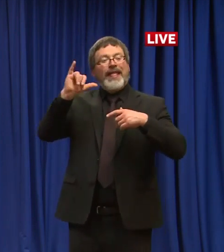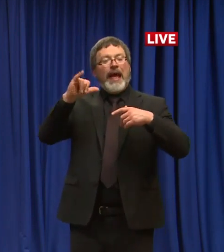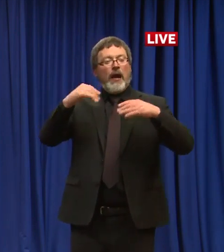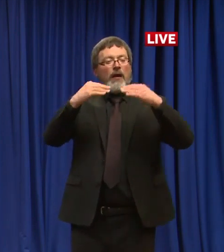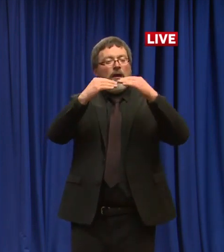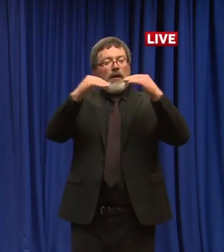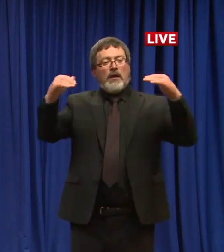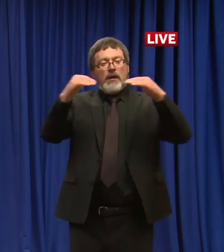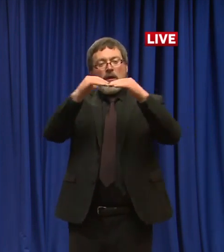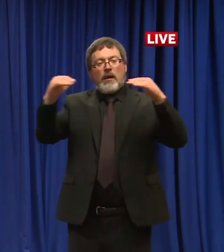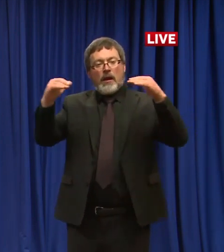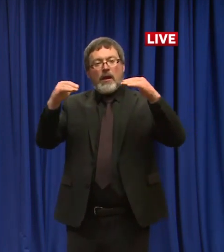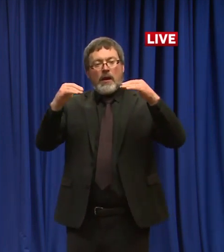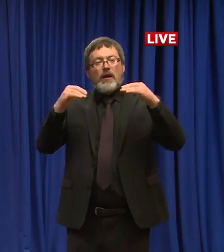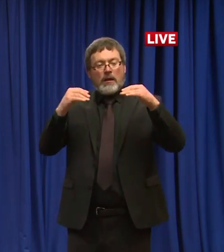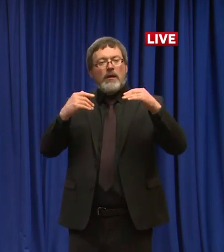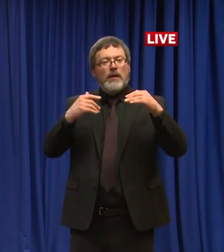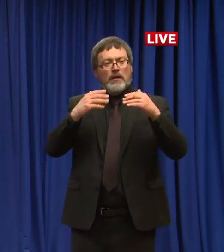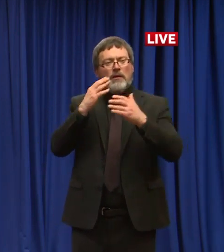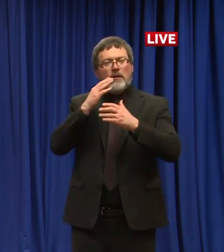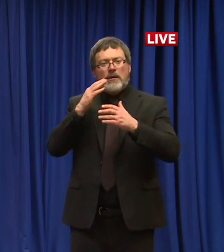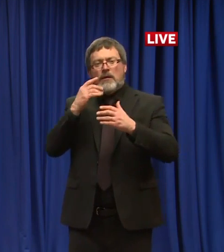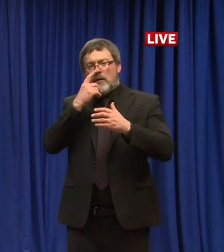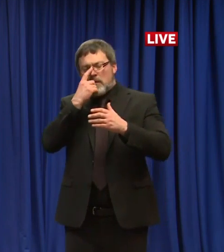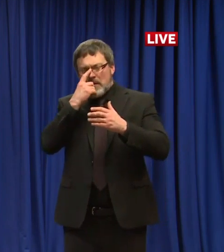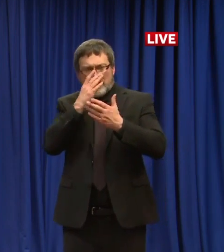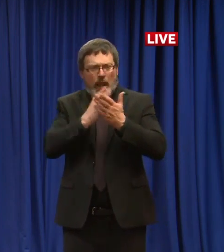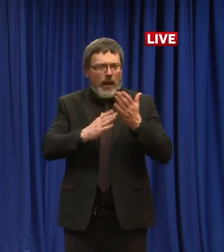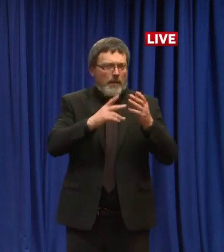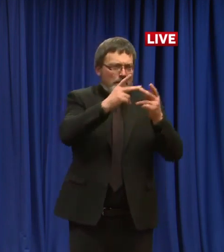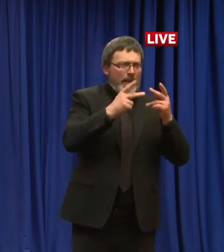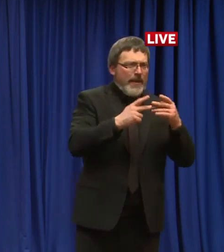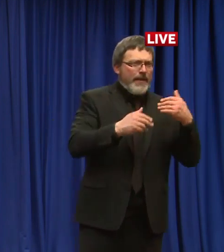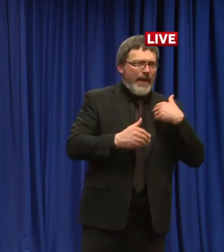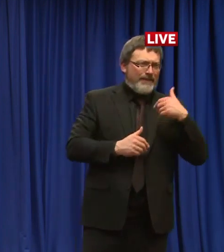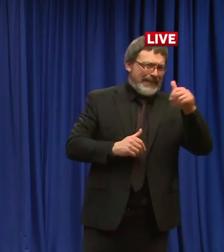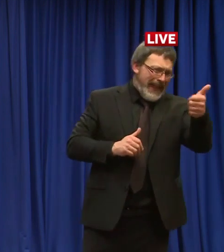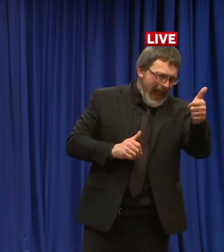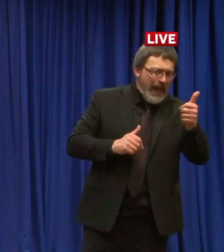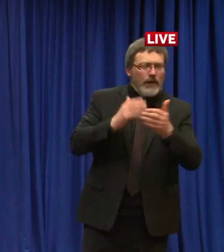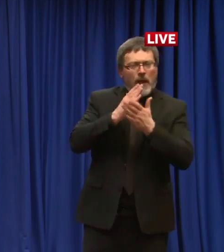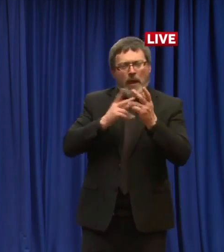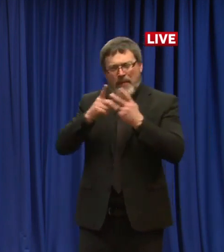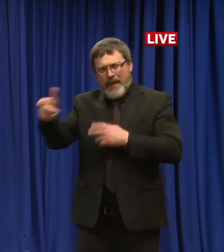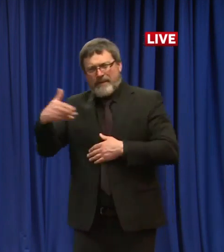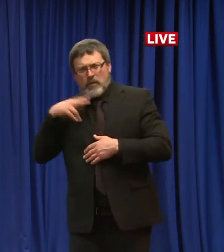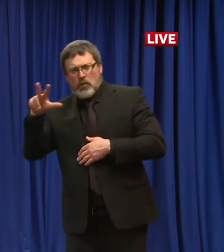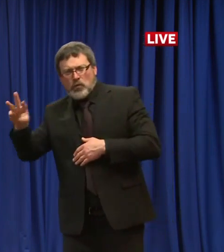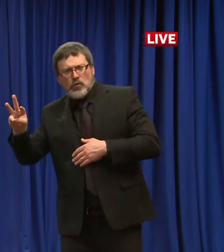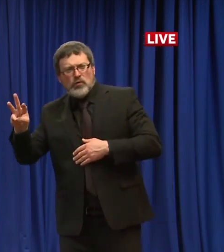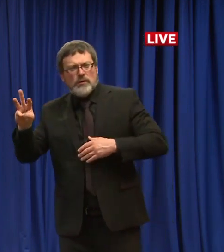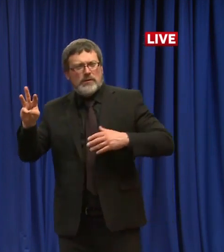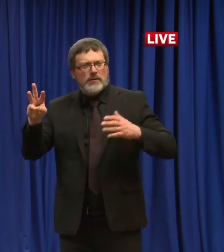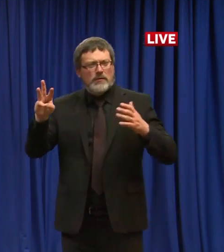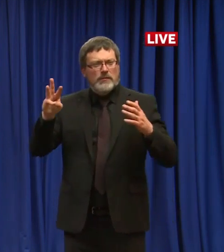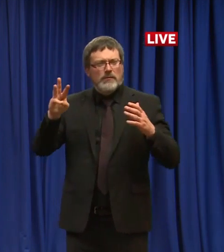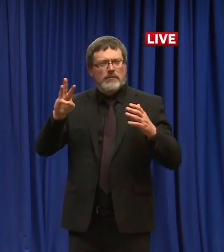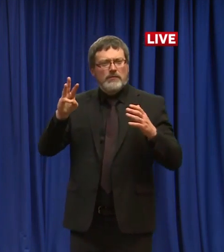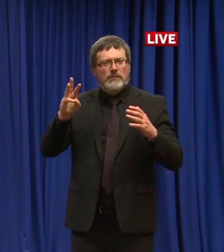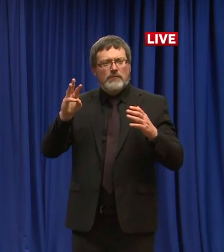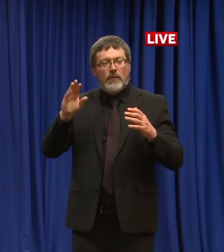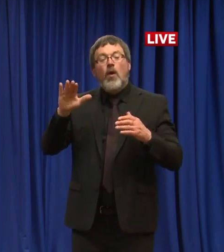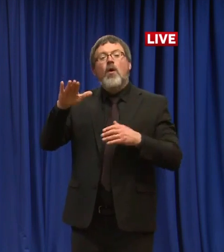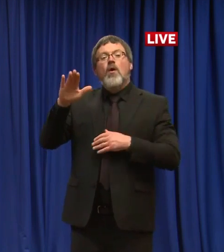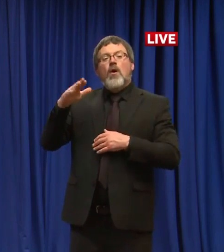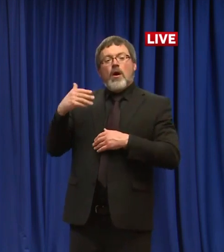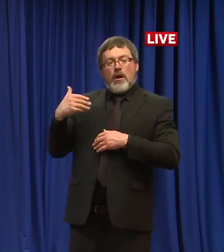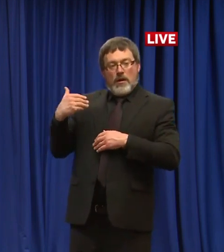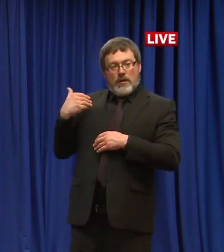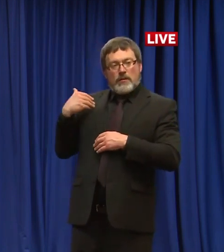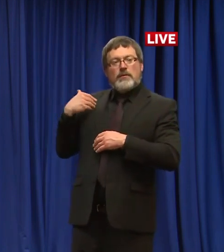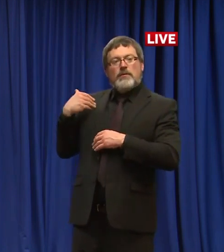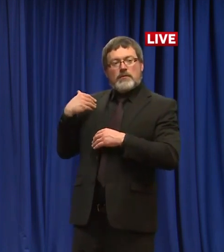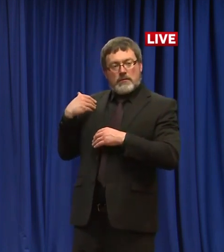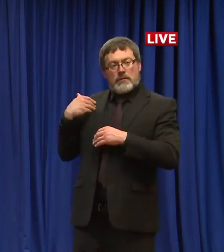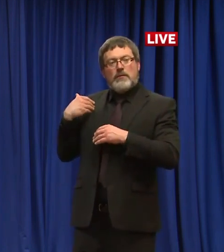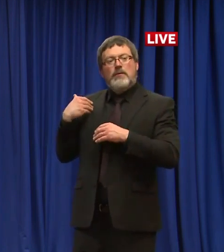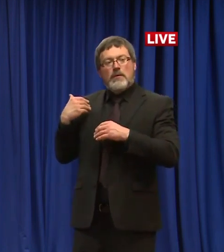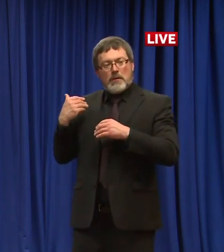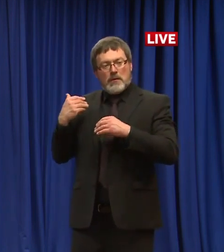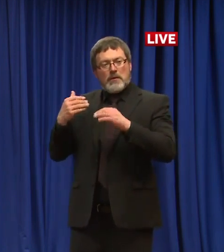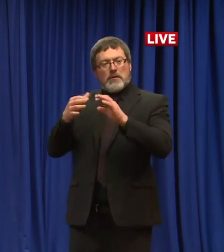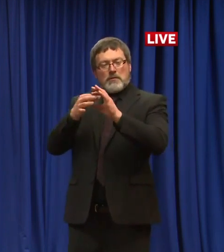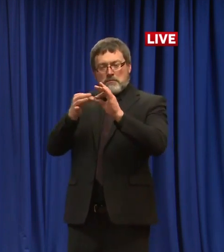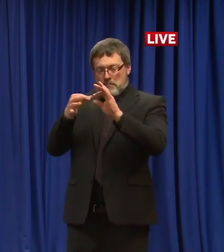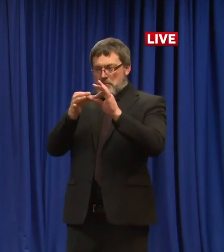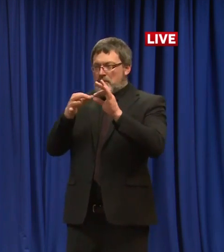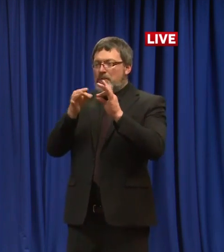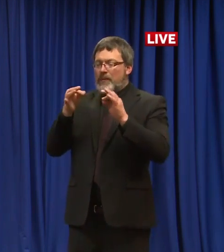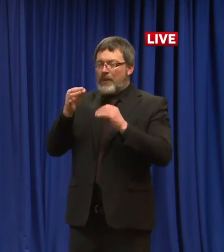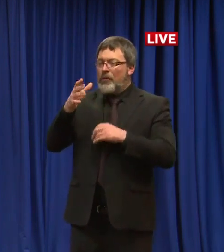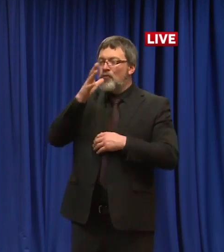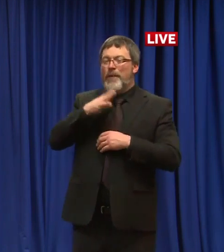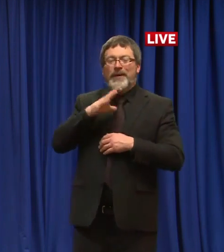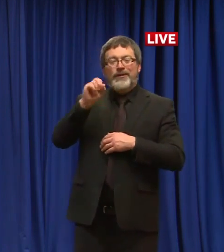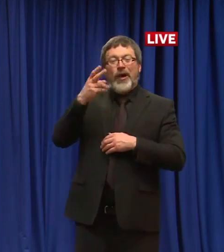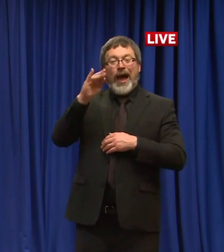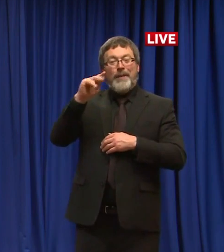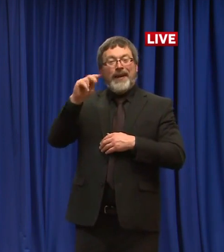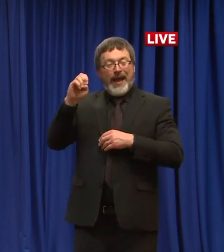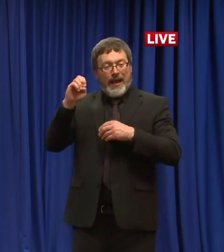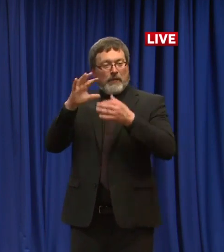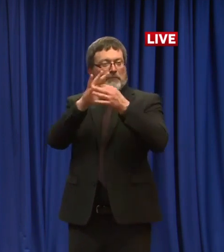SO THAT’S THAT’S IF YOU LISTEN TO THE TAPE WHAT SHE SAID SHE SAID DOZENS AND THEN SHE SAID TEN THAT PRETTY WIDE RANGE, BUT I CAN’T I CAN’T COMMENT ON WHAT THE COMMISSIONER SAID YESTERDAY.